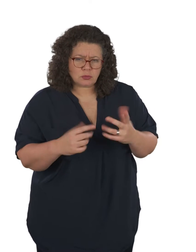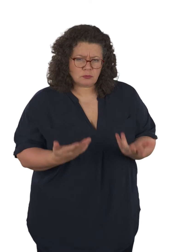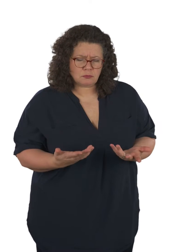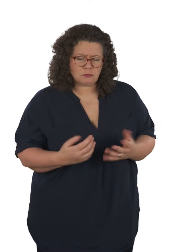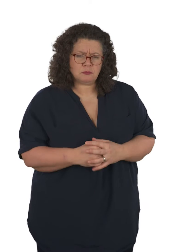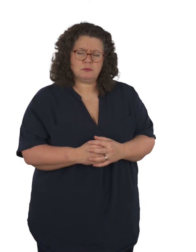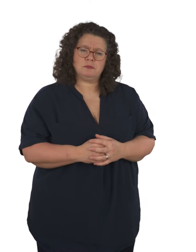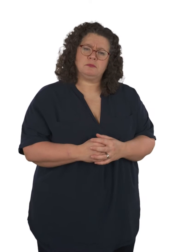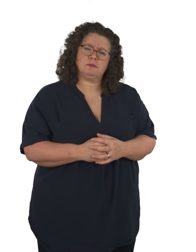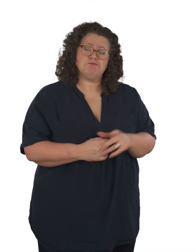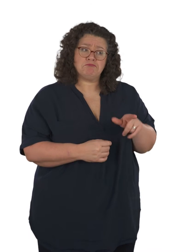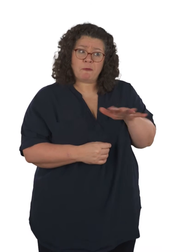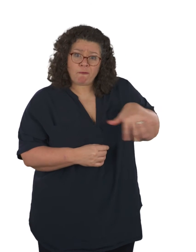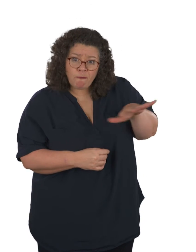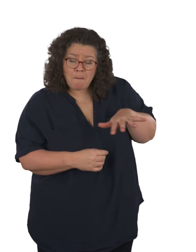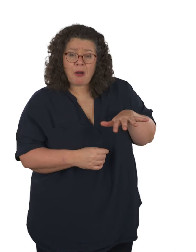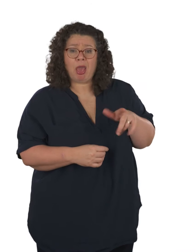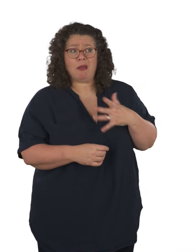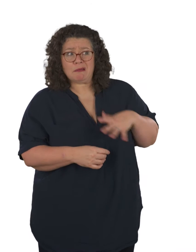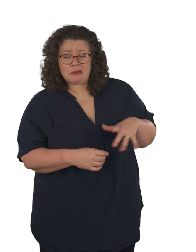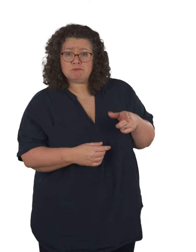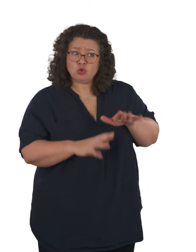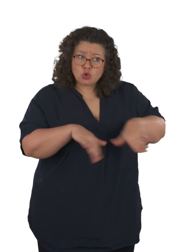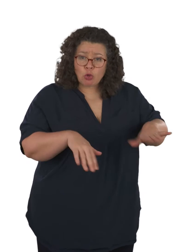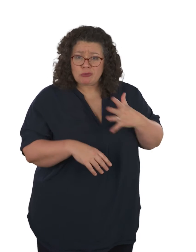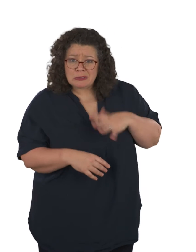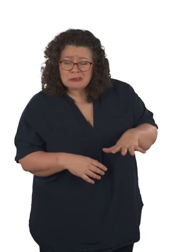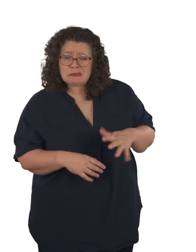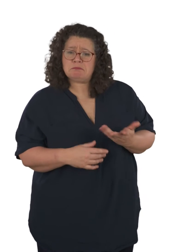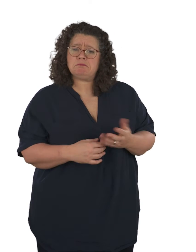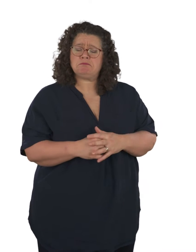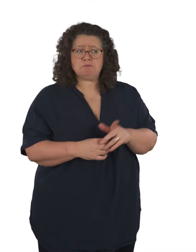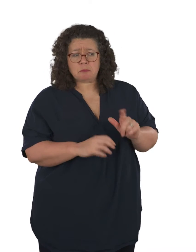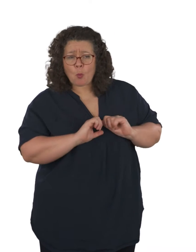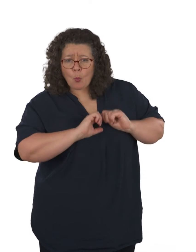Things like their needs, the needs of their family and children,